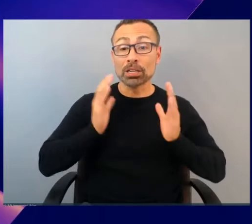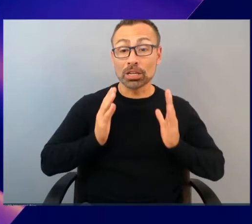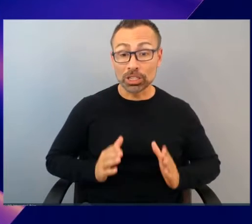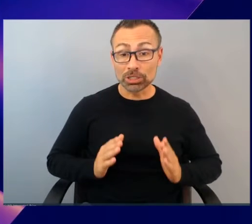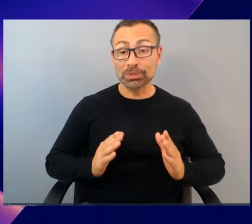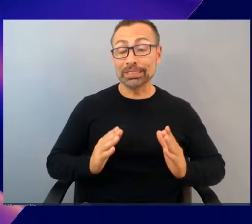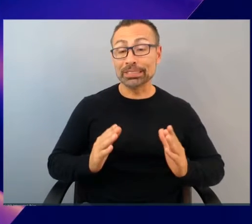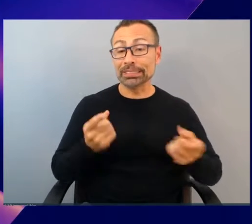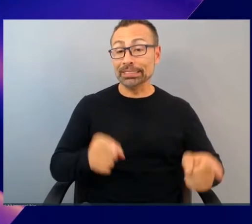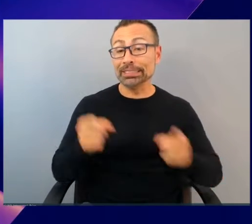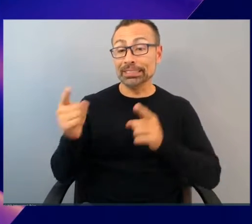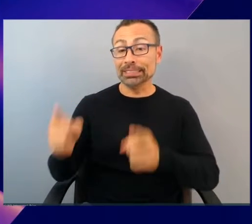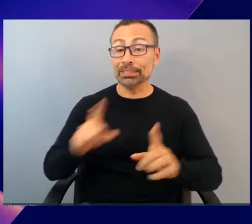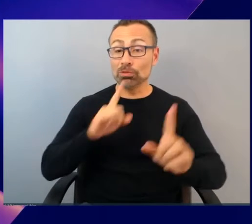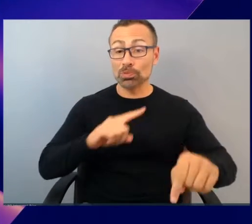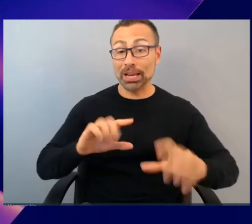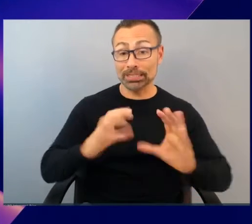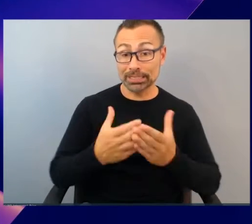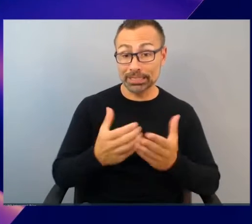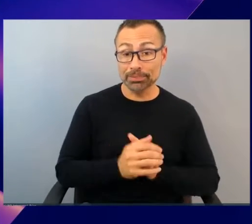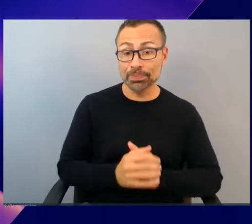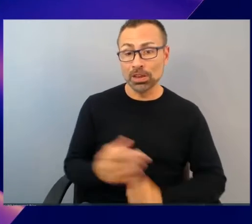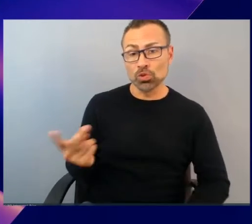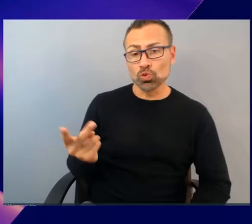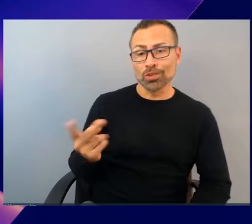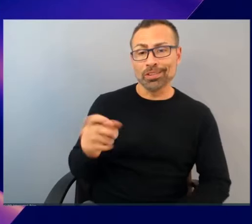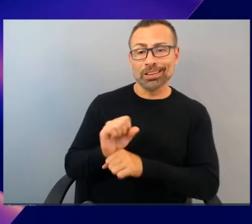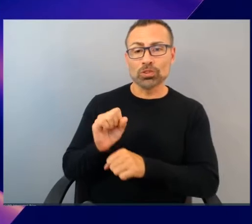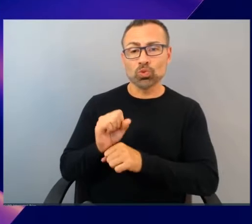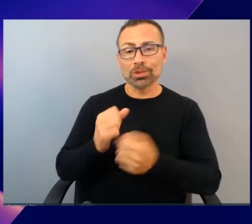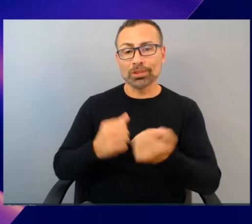Steve and I work on supporting our AWS customers